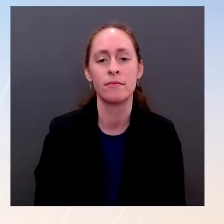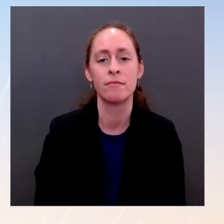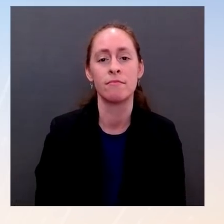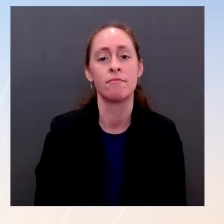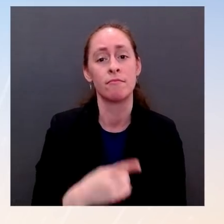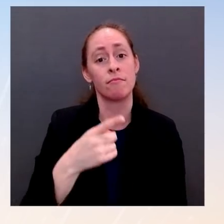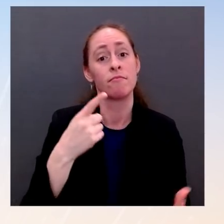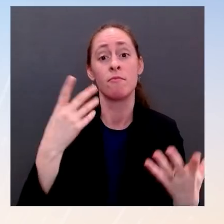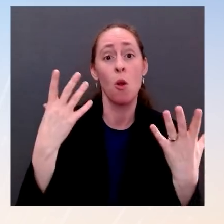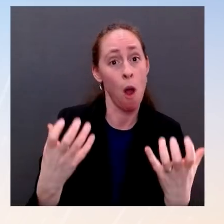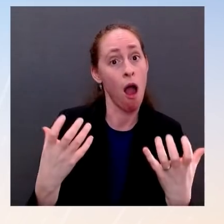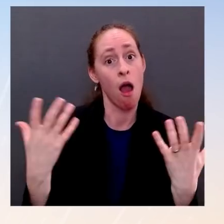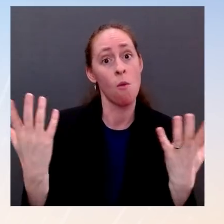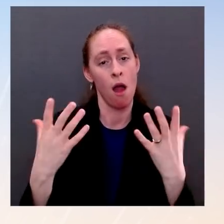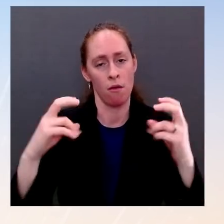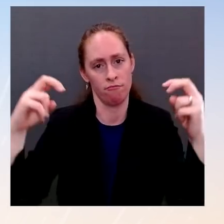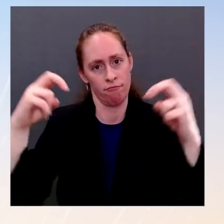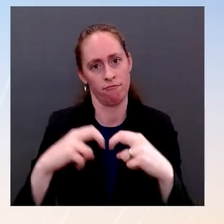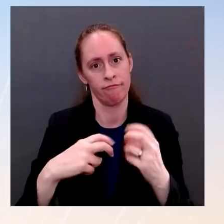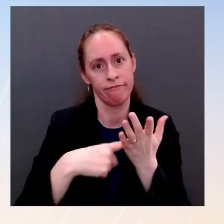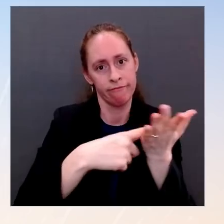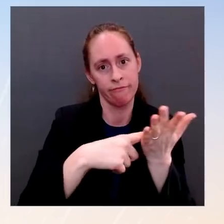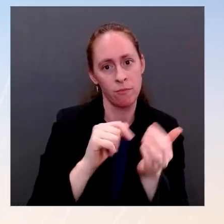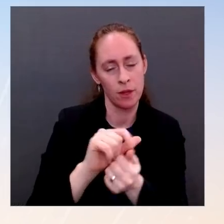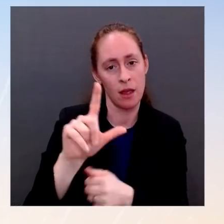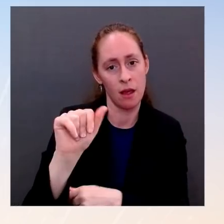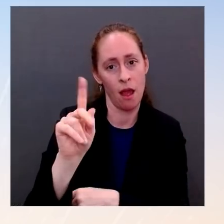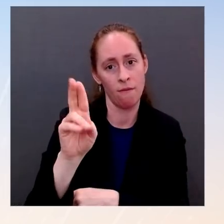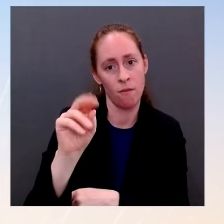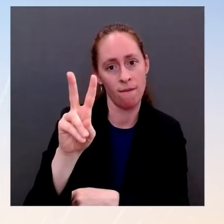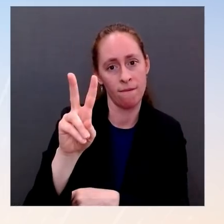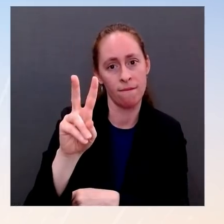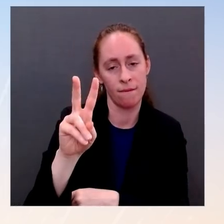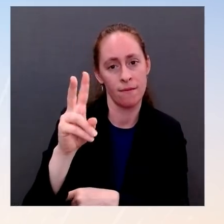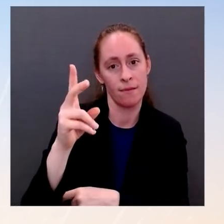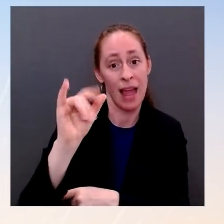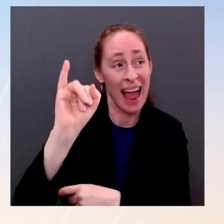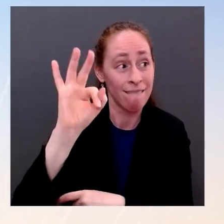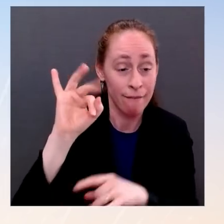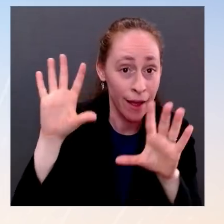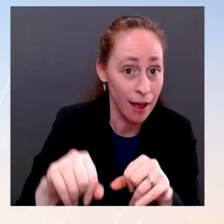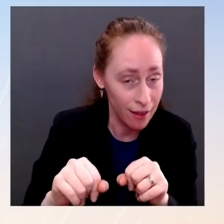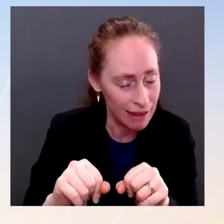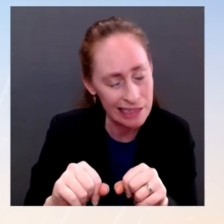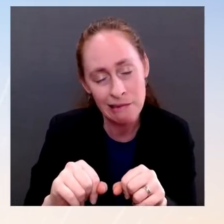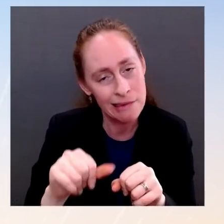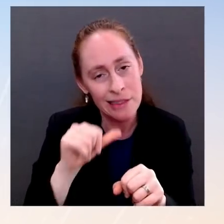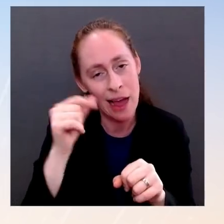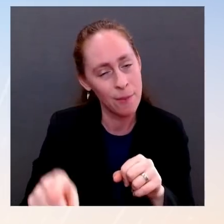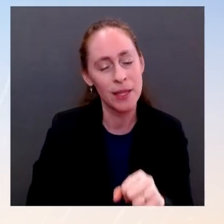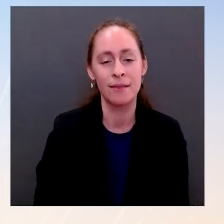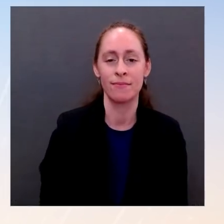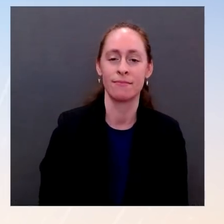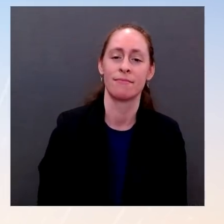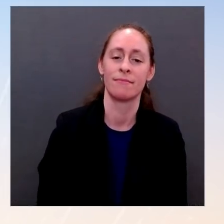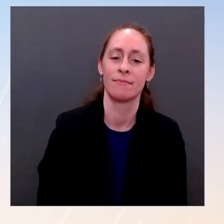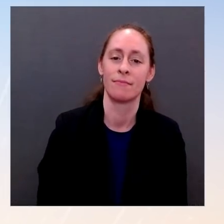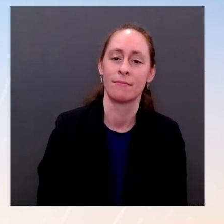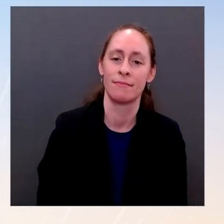And there will continue to be a range of diplomatic discussions. I think the Secretary of State was also very clear yesterday about the fact that we believe that Russia